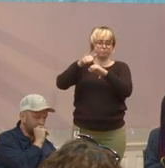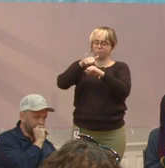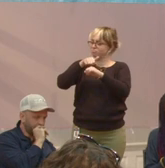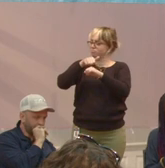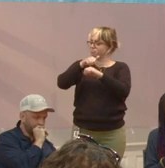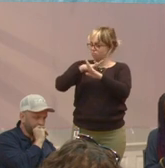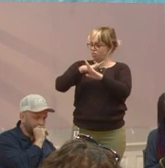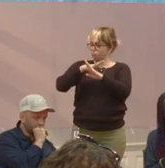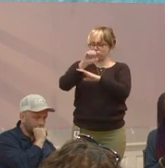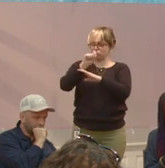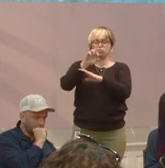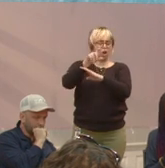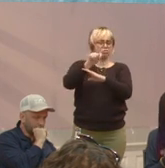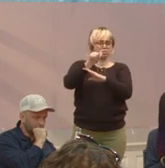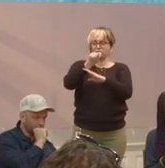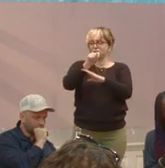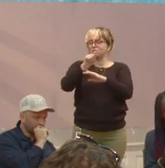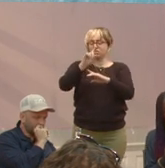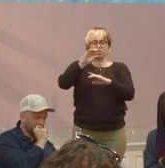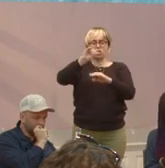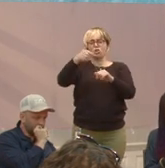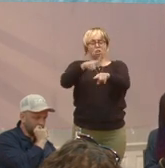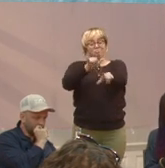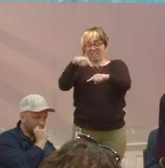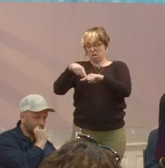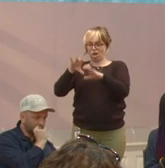and, you know, this is like a whole longer conversation, but